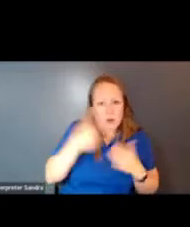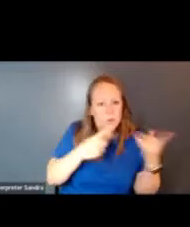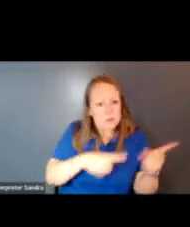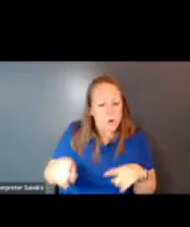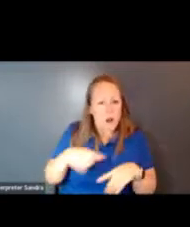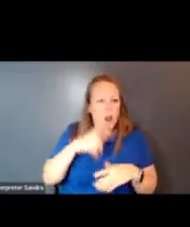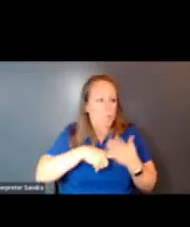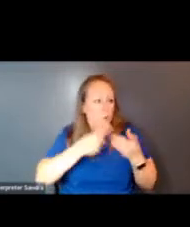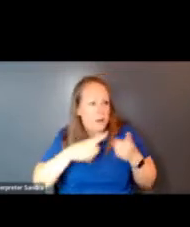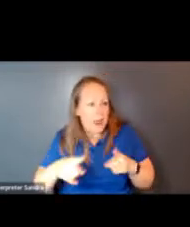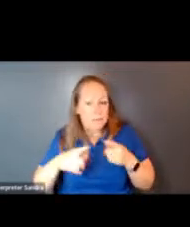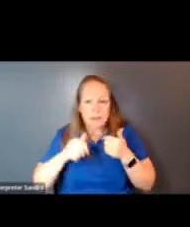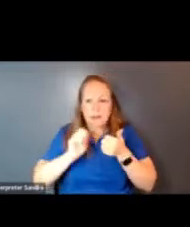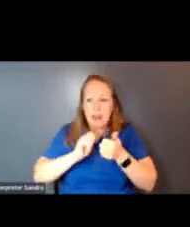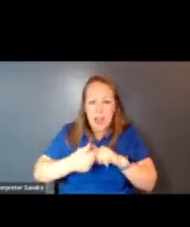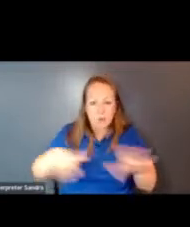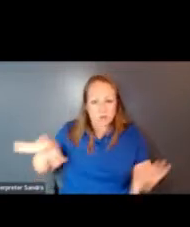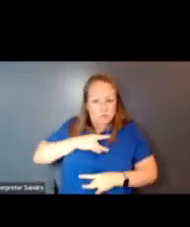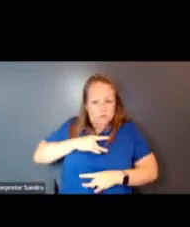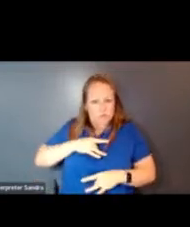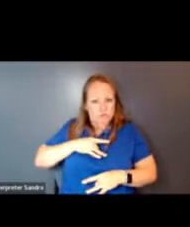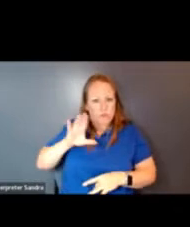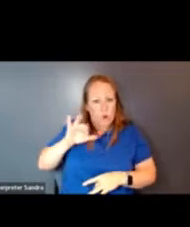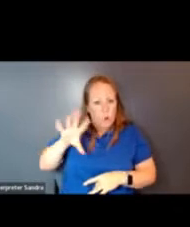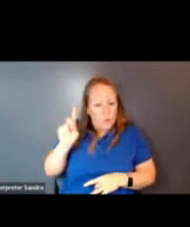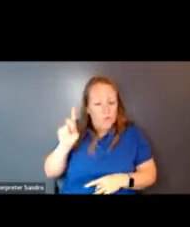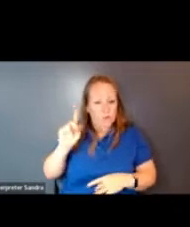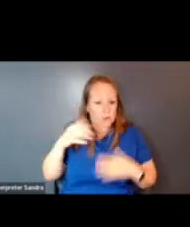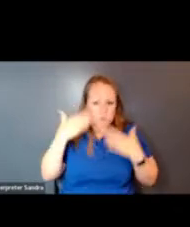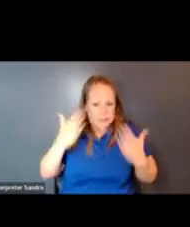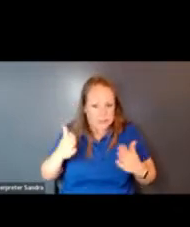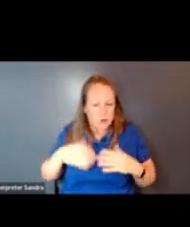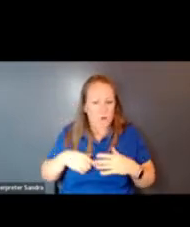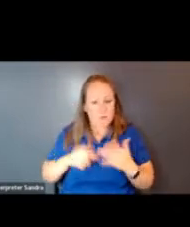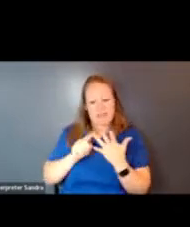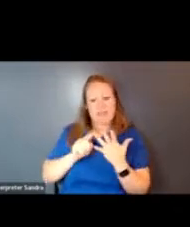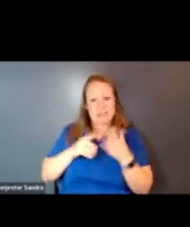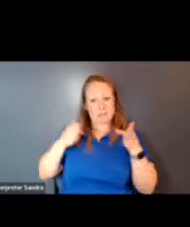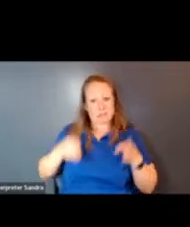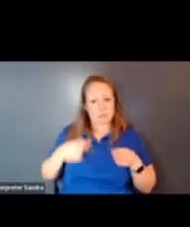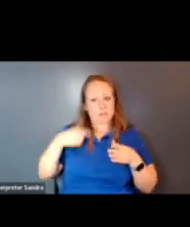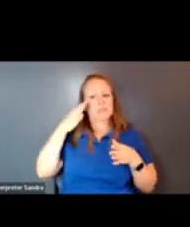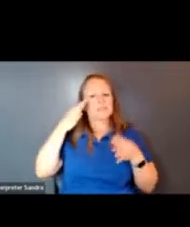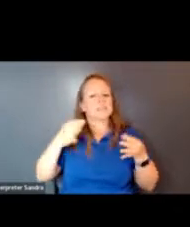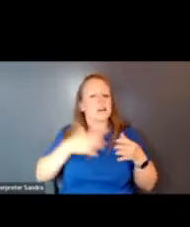disease was transmitted and such. My past is a person decided that my plan wasn't safe, because there weren't